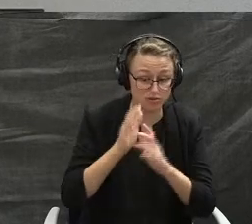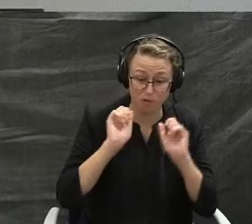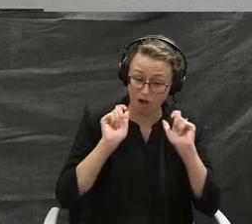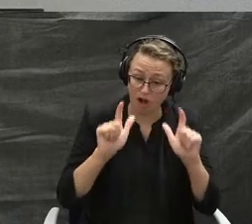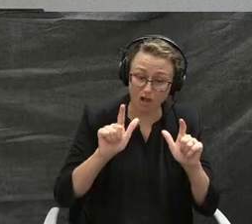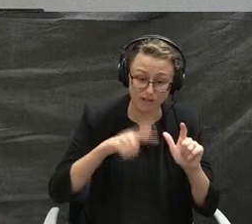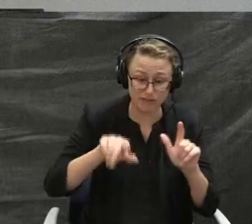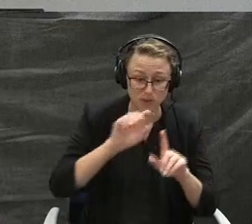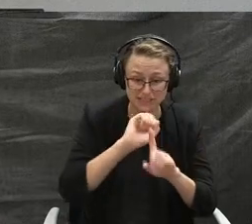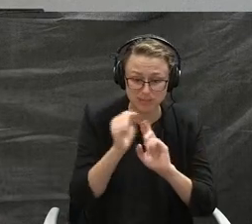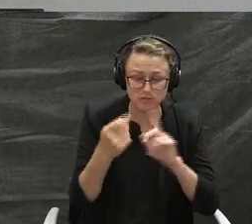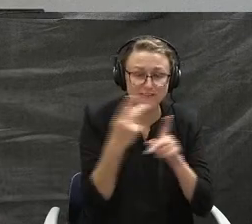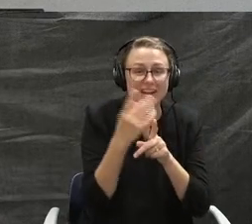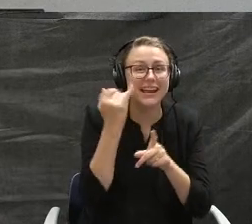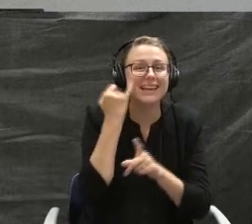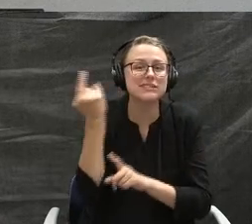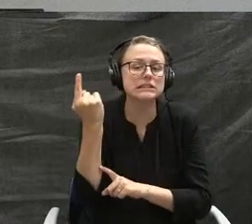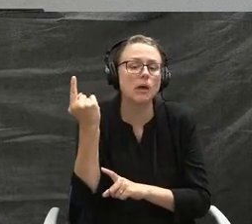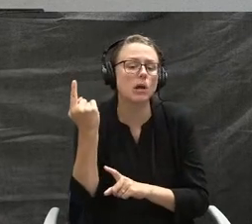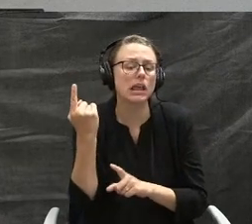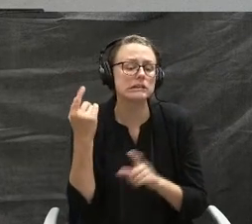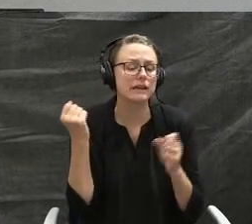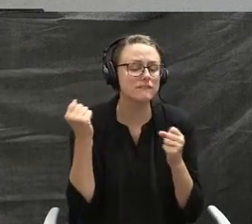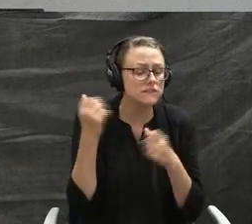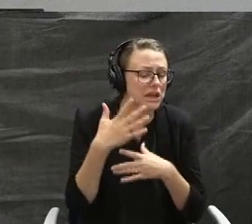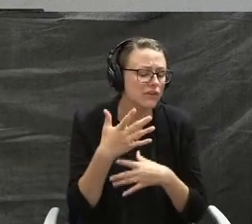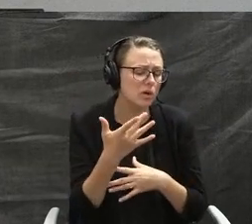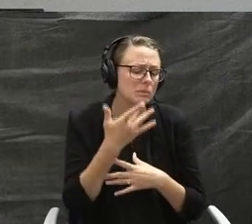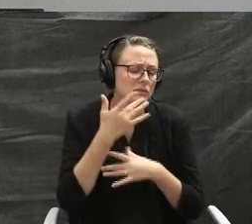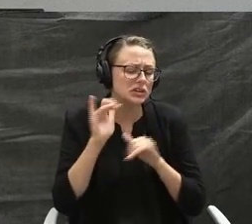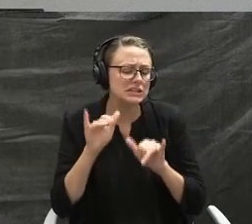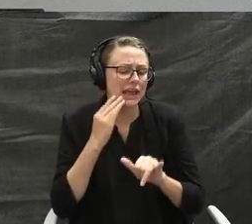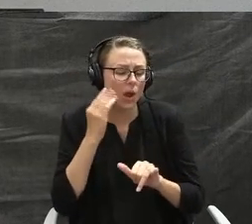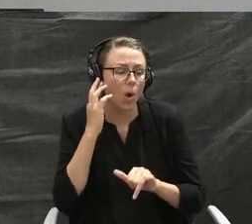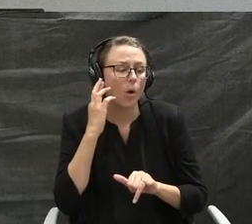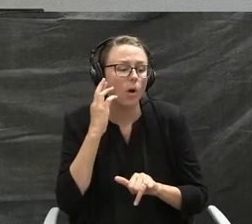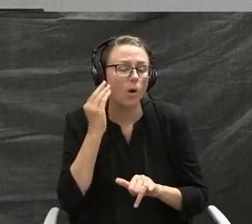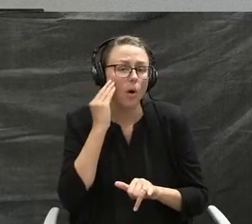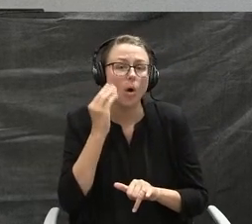fearful and rather stay home, or if they really have a legitimate